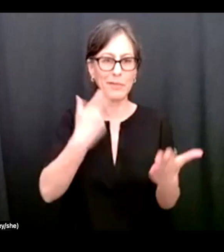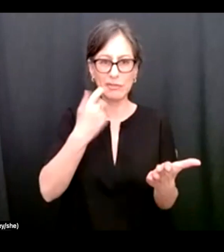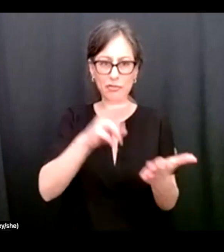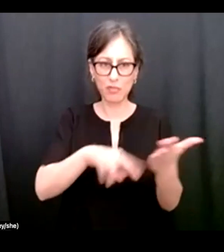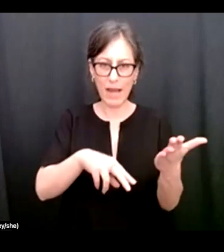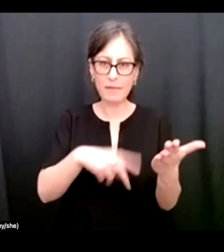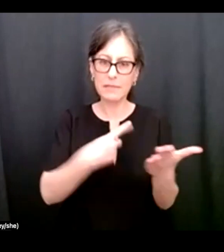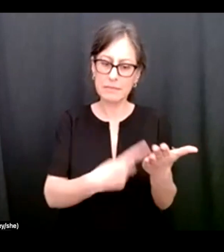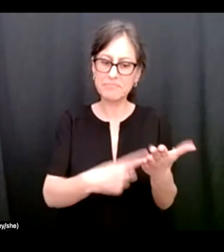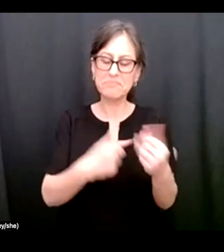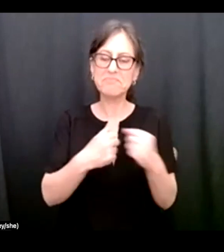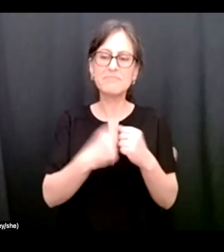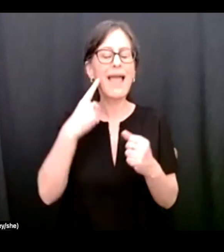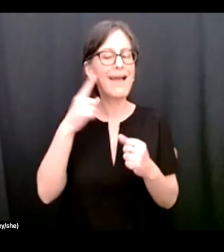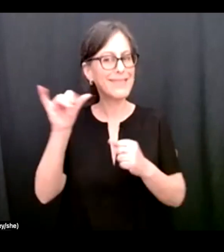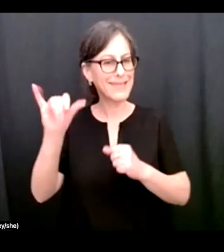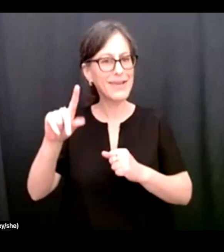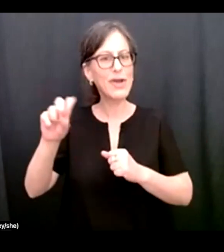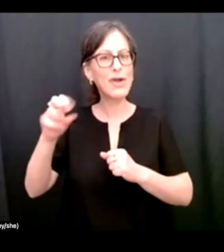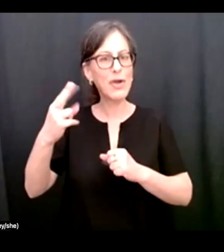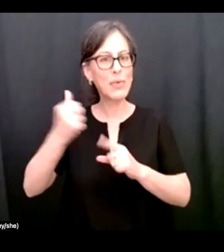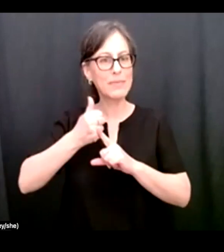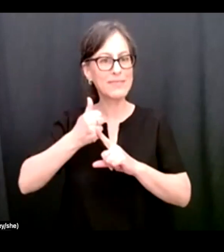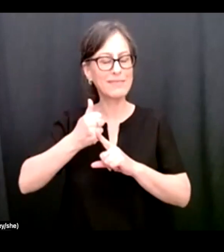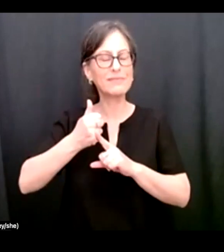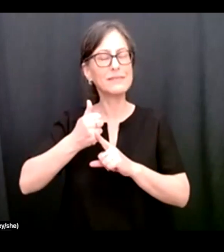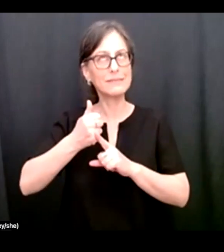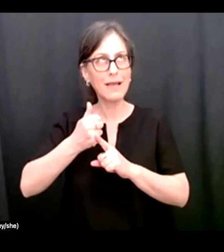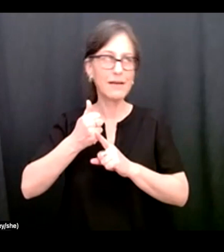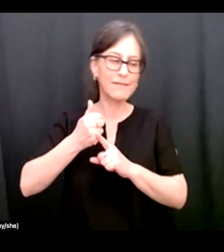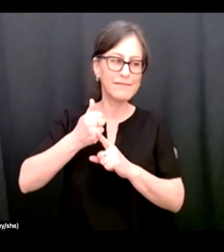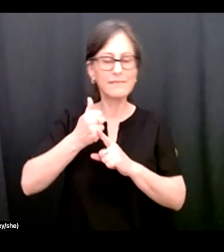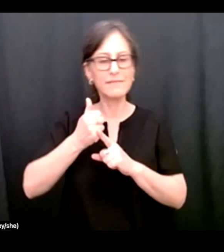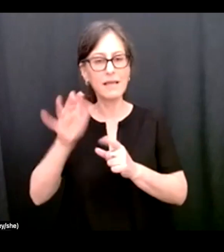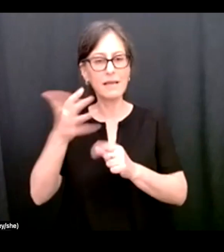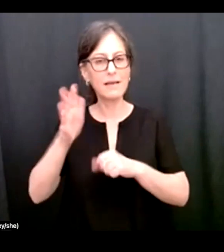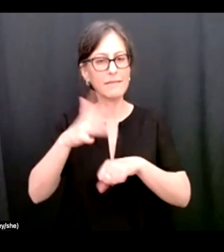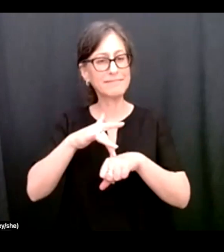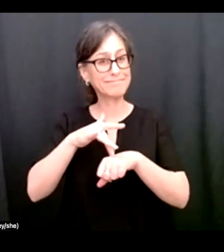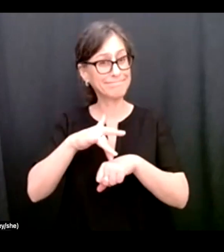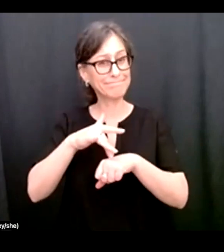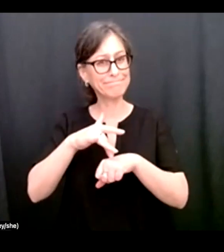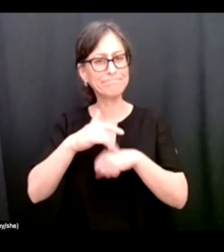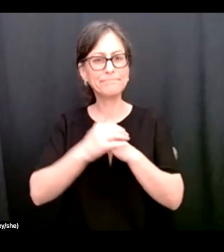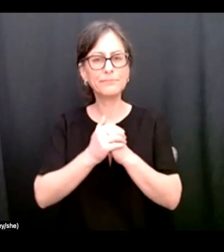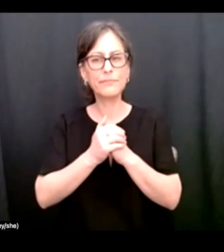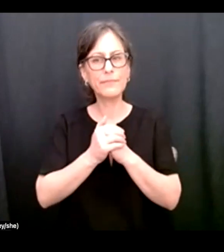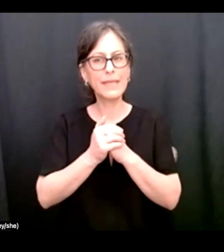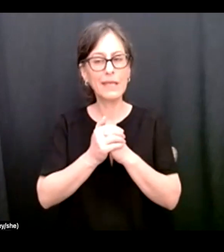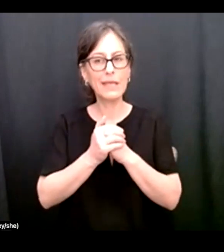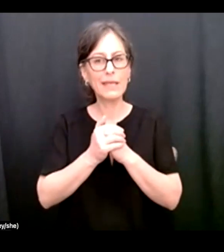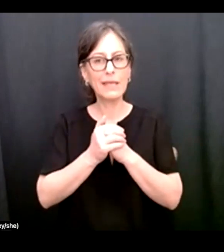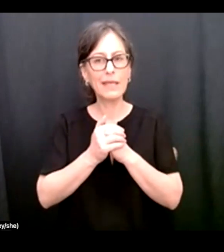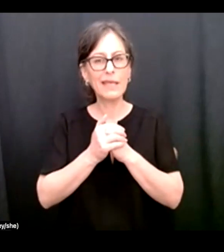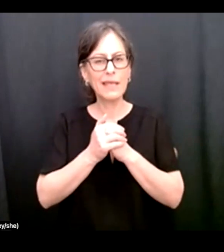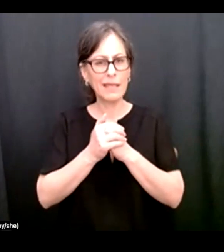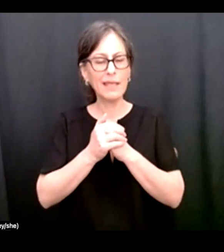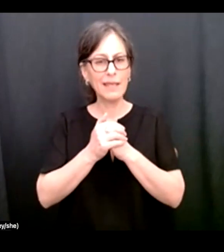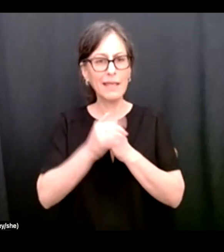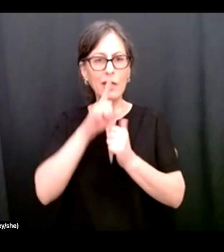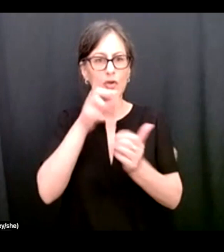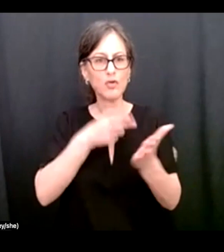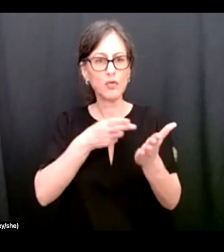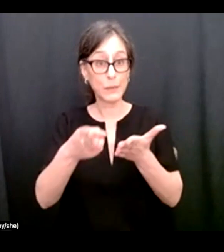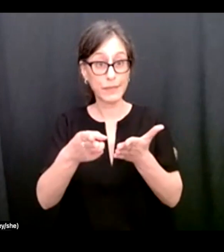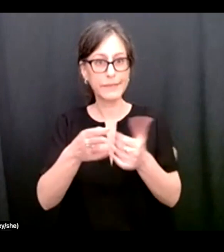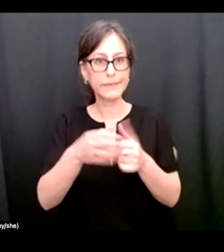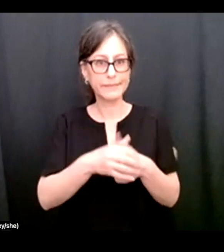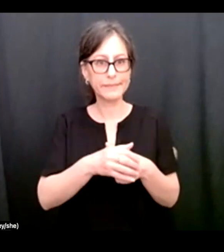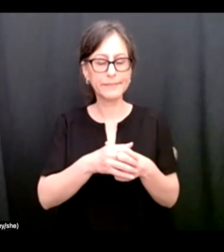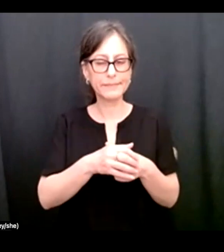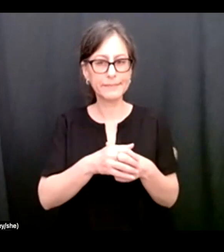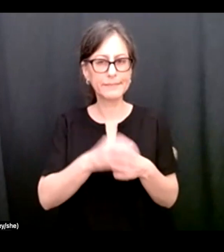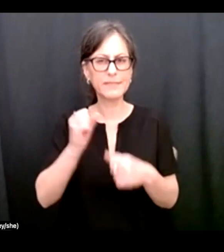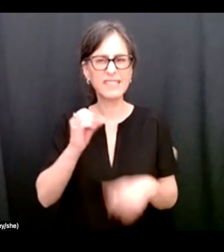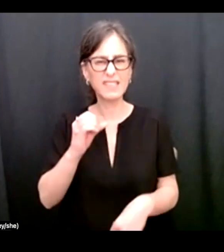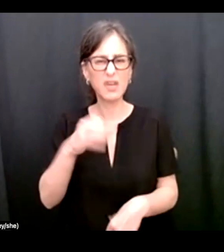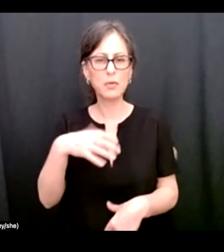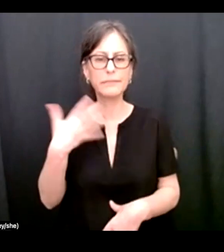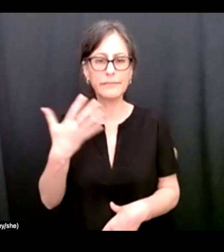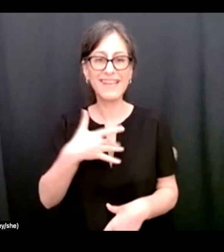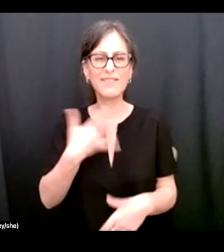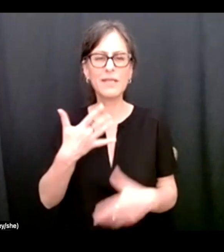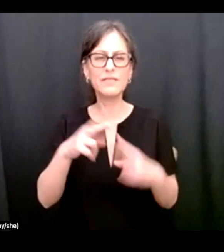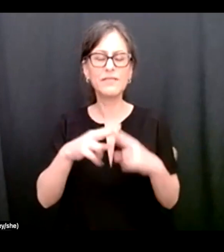And I think he was very preoccupied with truth, and so, it feels very confessional in a way